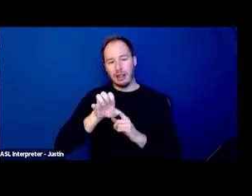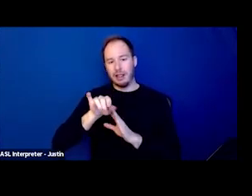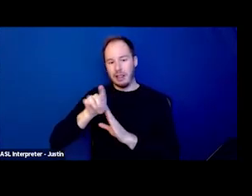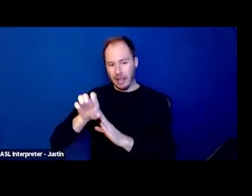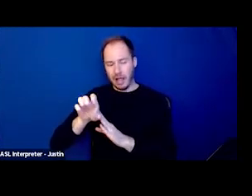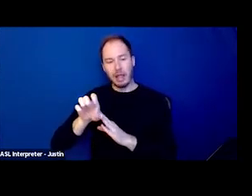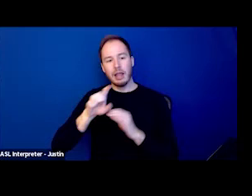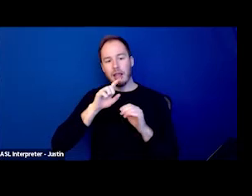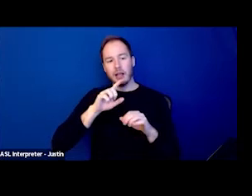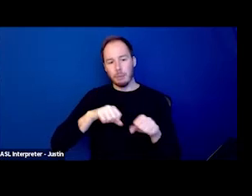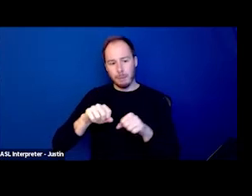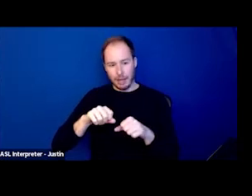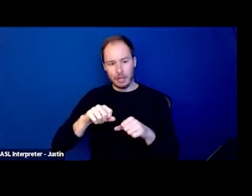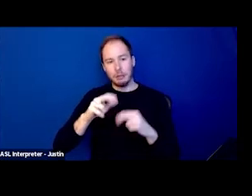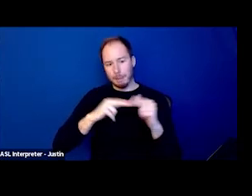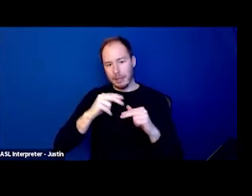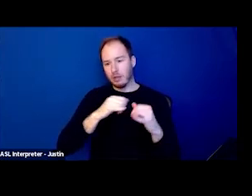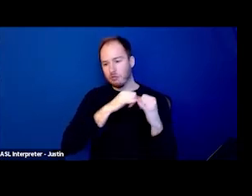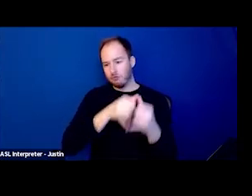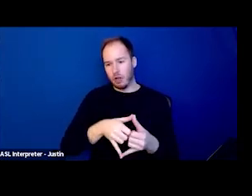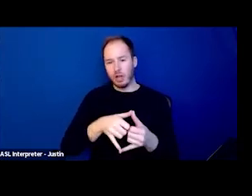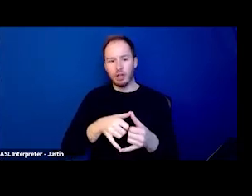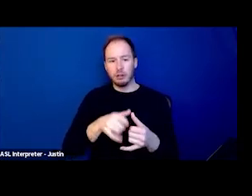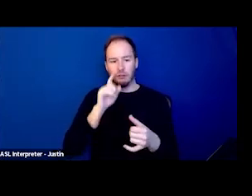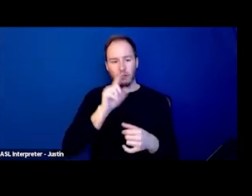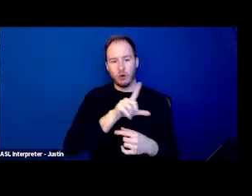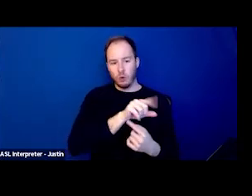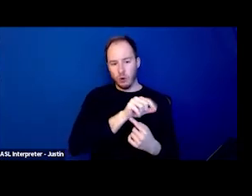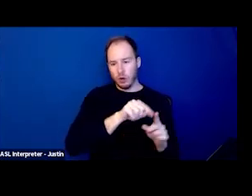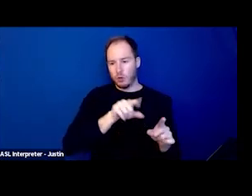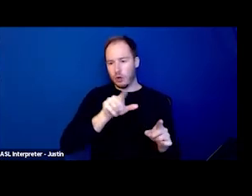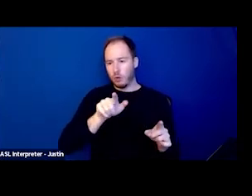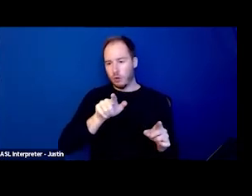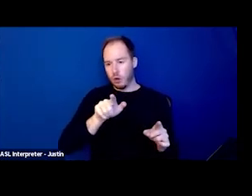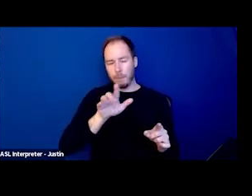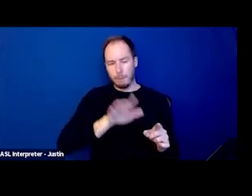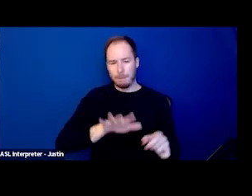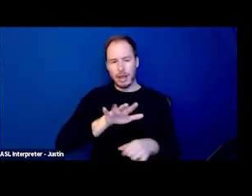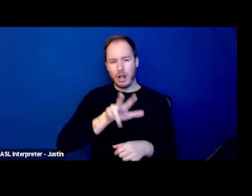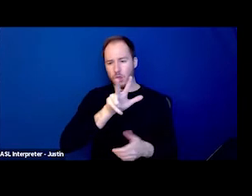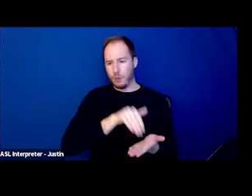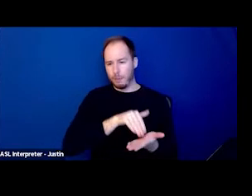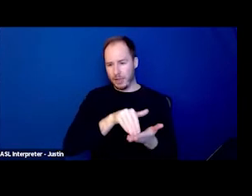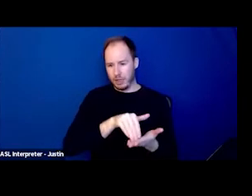which cover fiscal years 2020 and 2021. That grant was approximately three million.